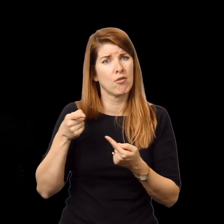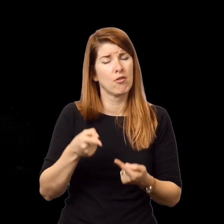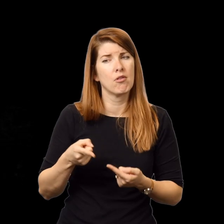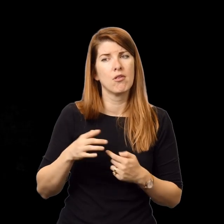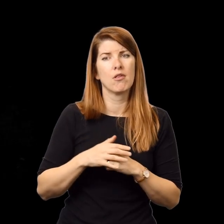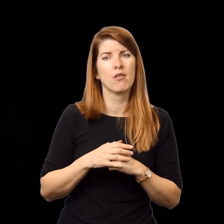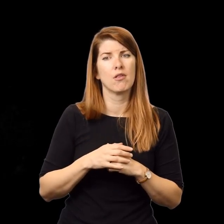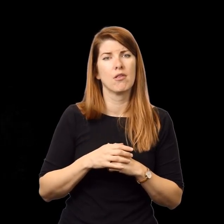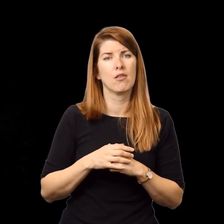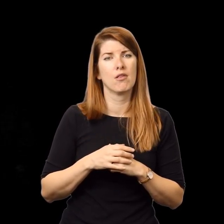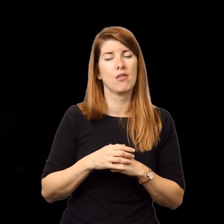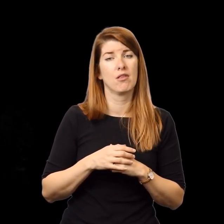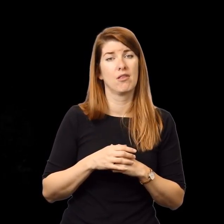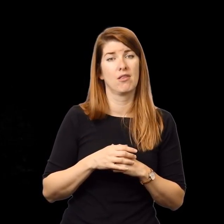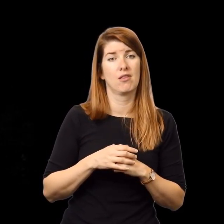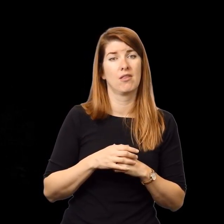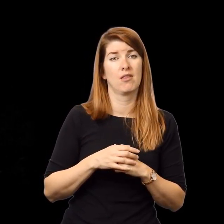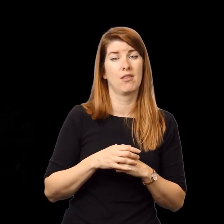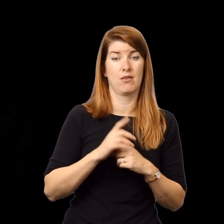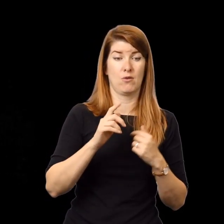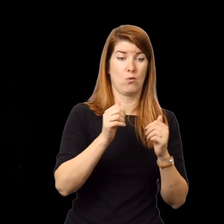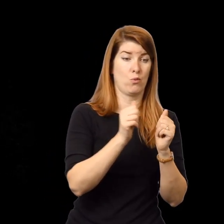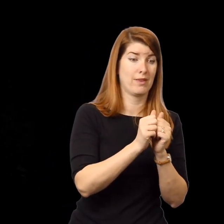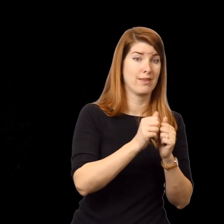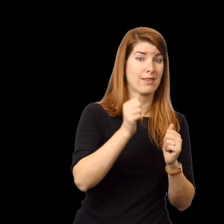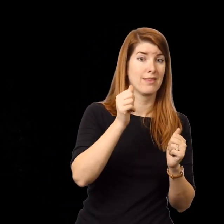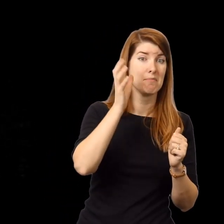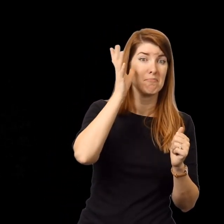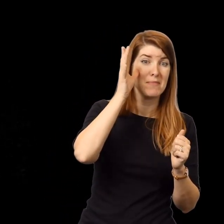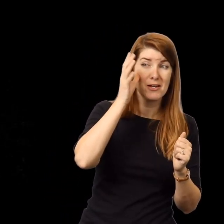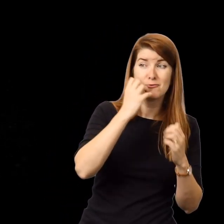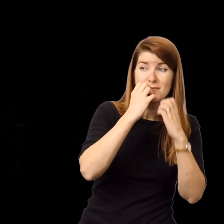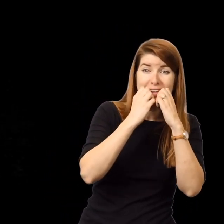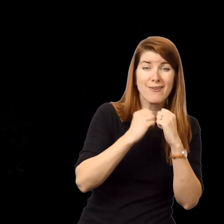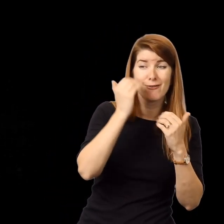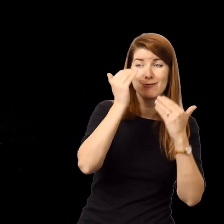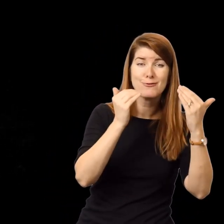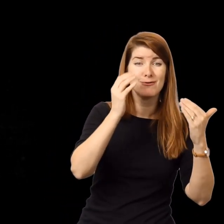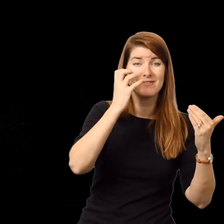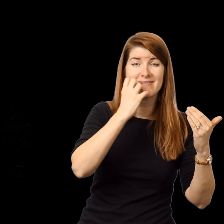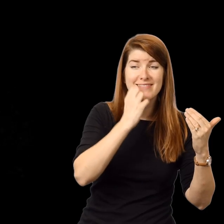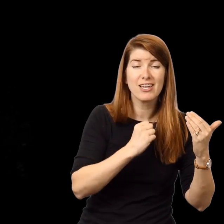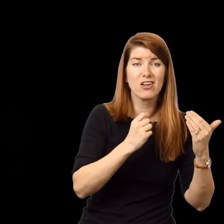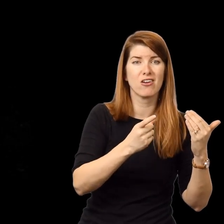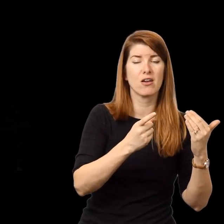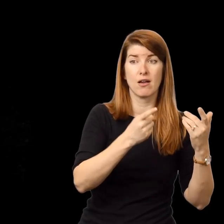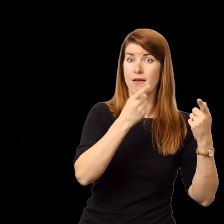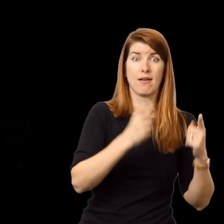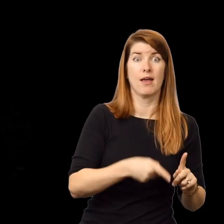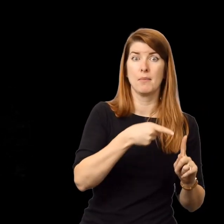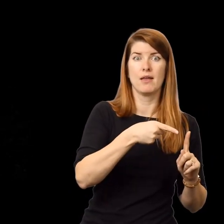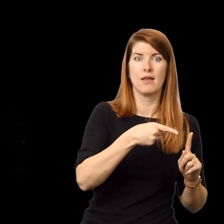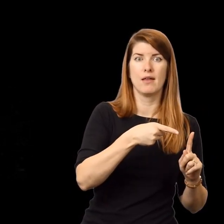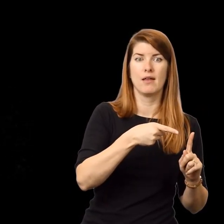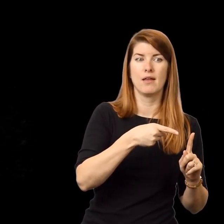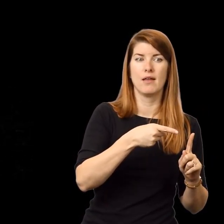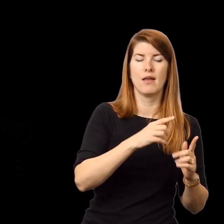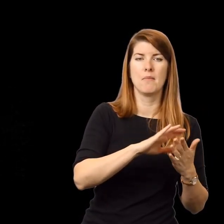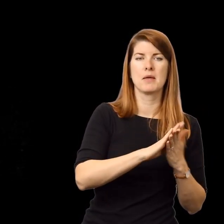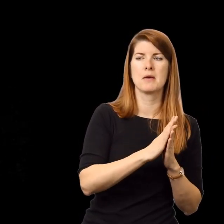And one of the things that that activates in caring parents, in caring adults is they wind